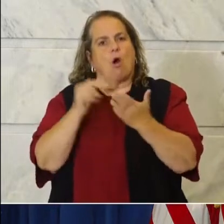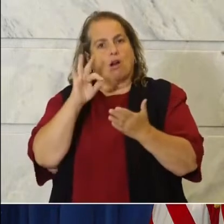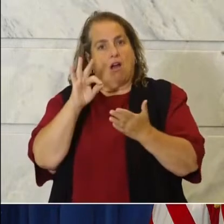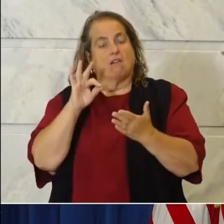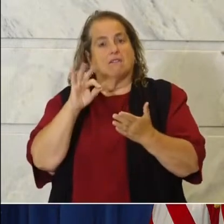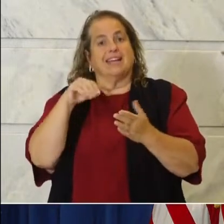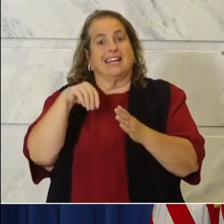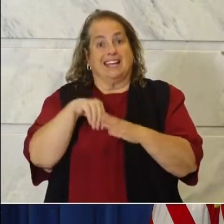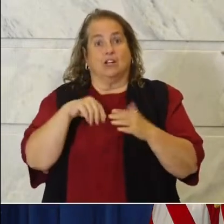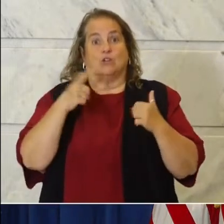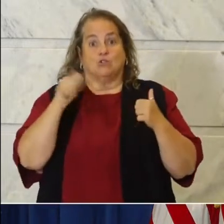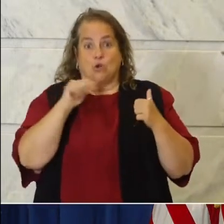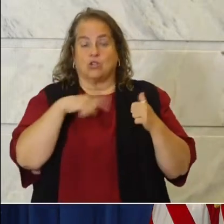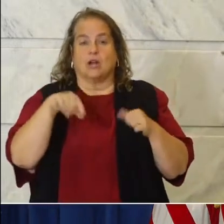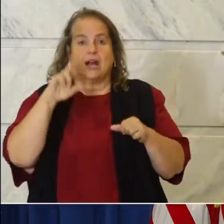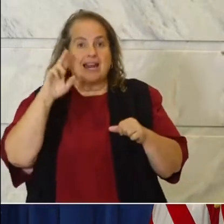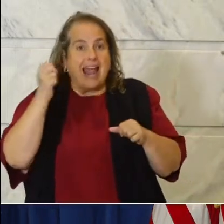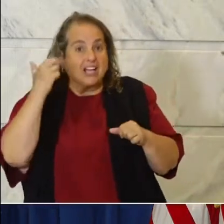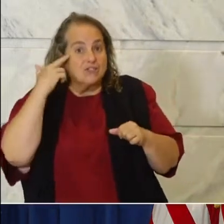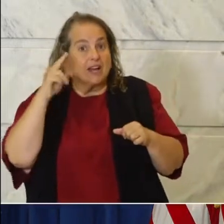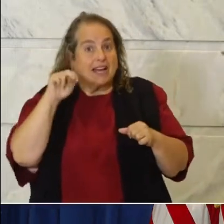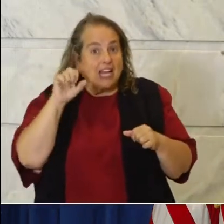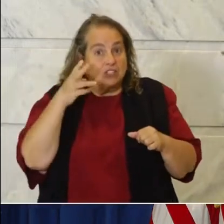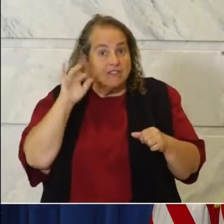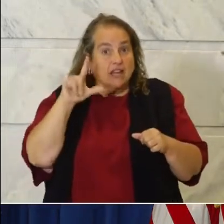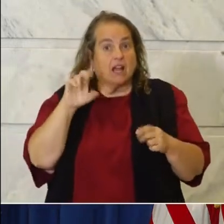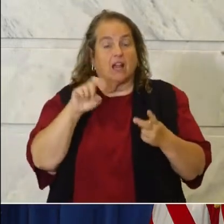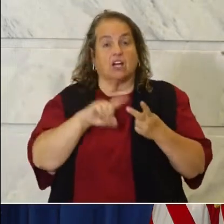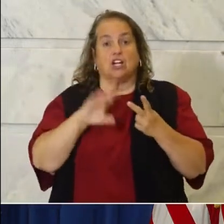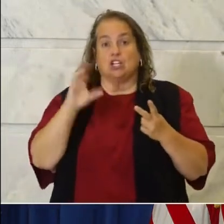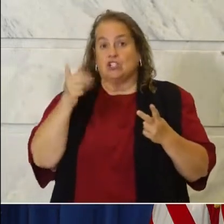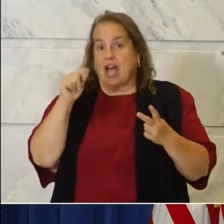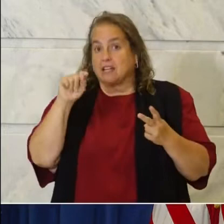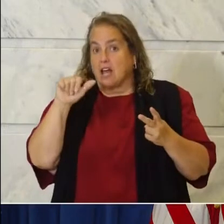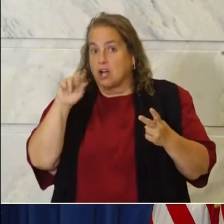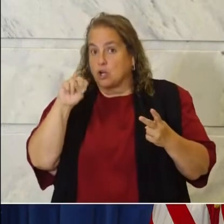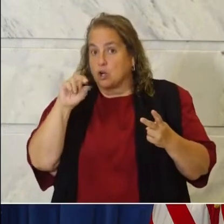much full in Nashville, Chattanooga in multiple places in Georgia and in fact,